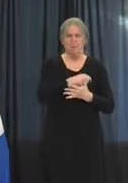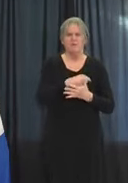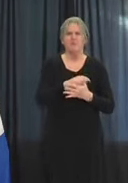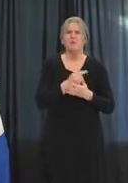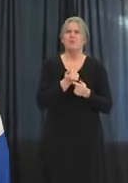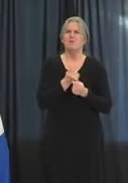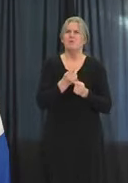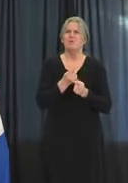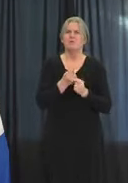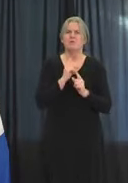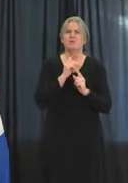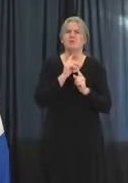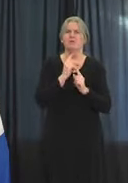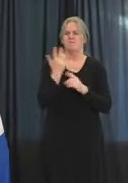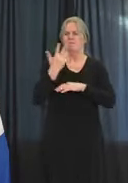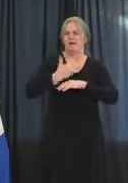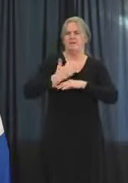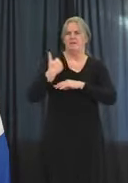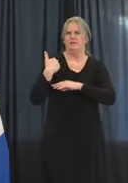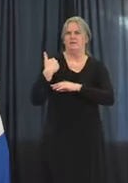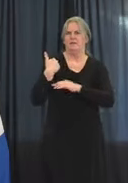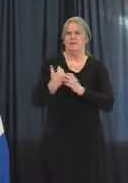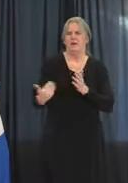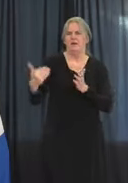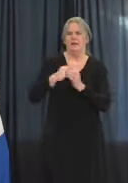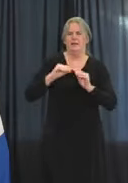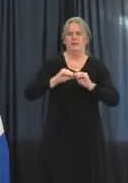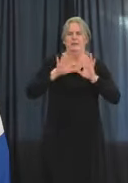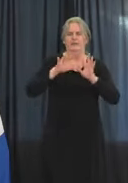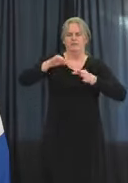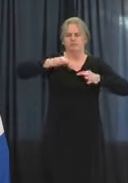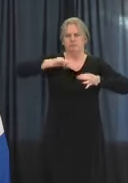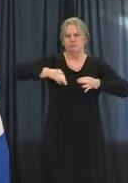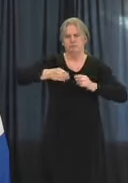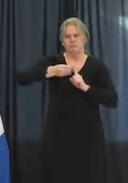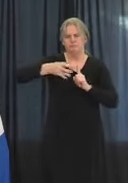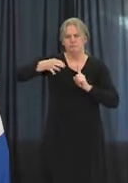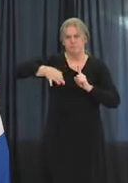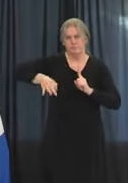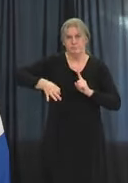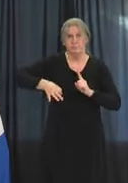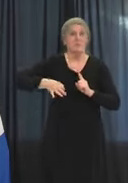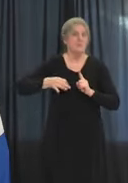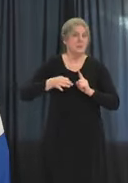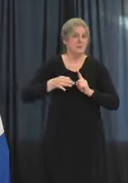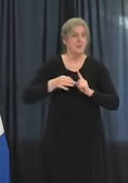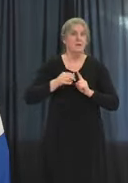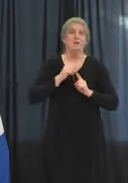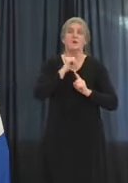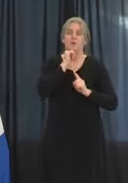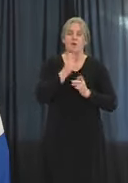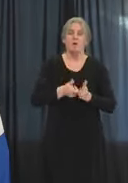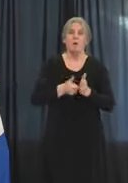key areas we announced five days ago so I can be clear. As regarding nonessential travel